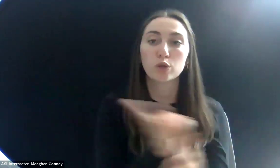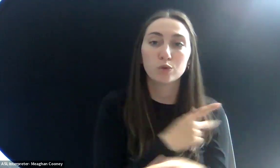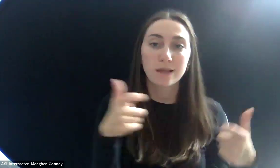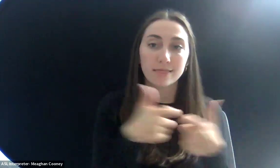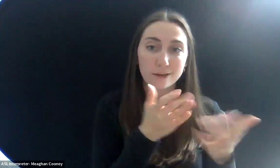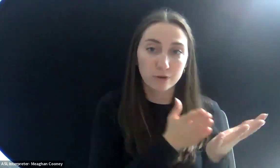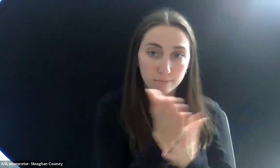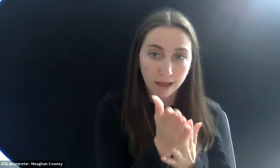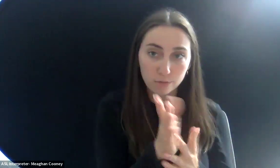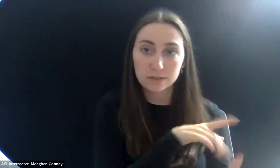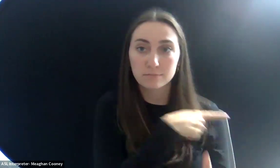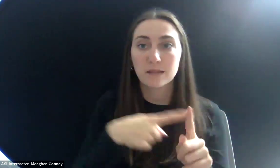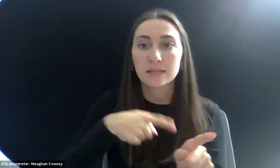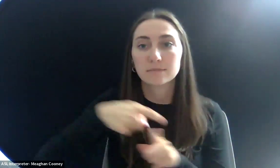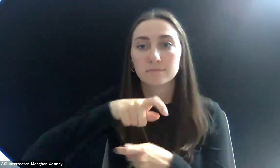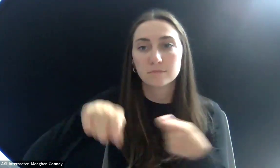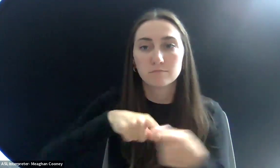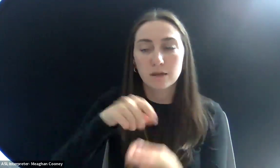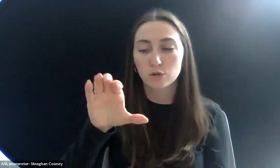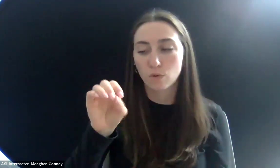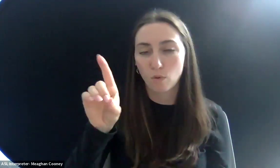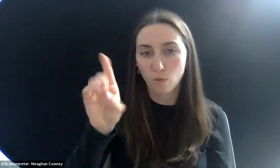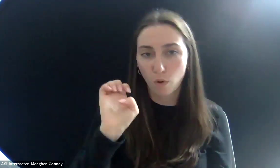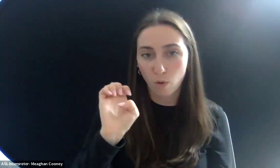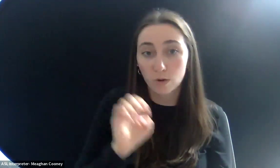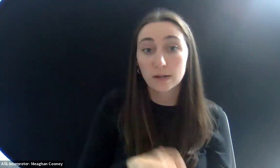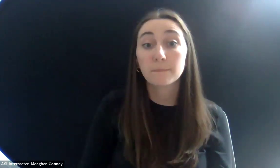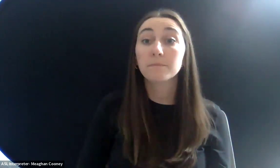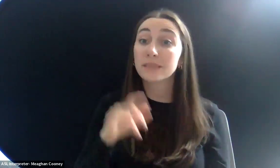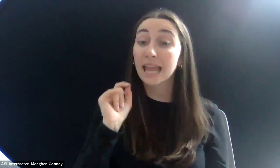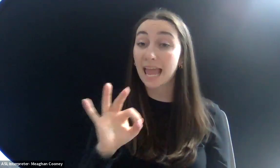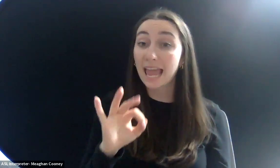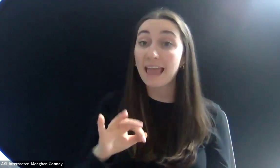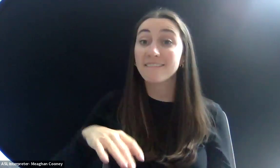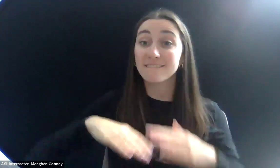And if your building is five dwelling units or less, it would